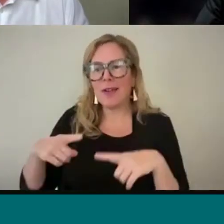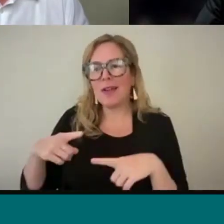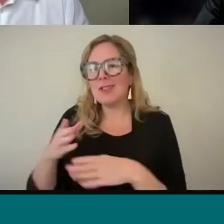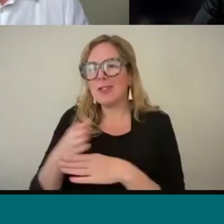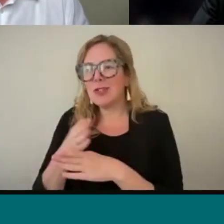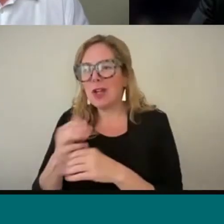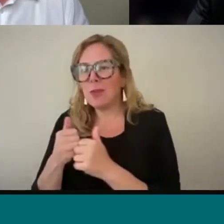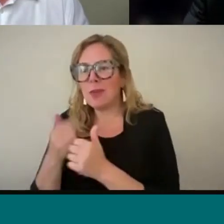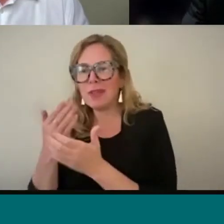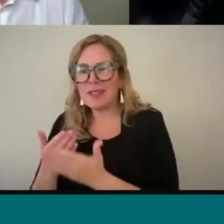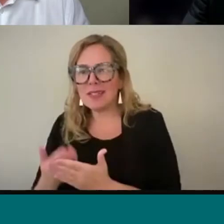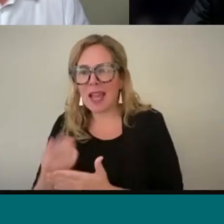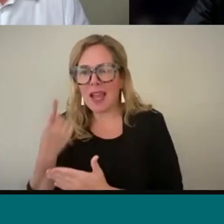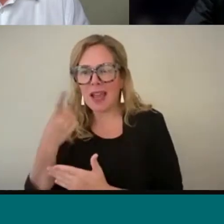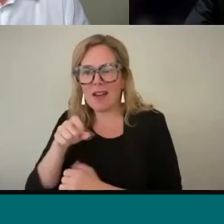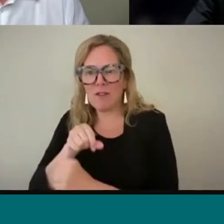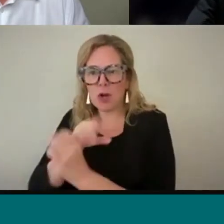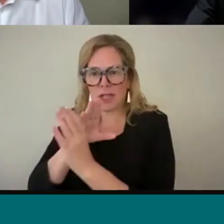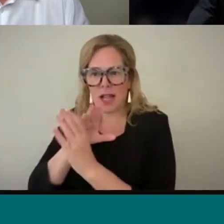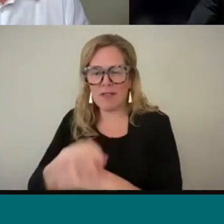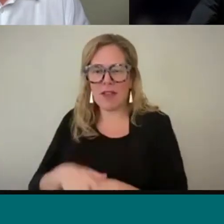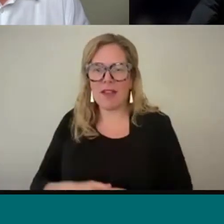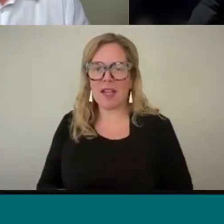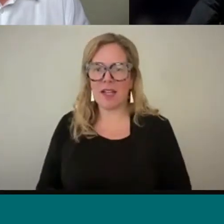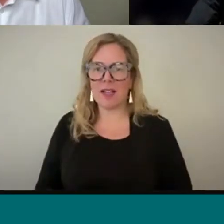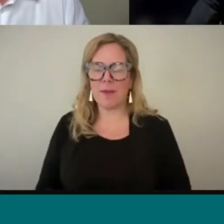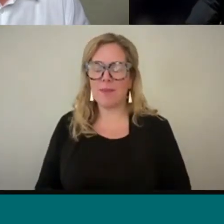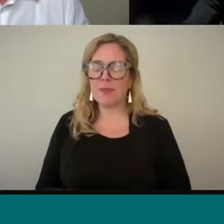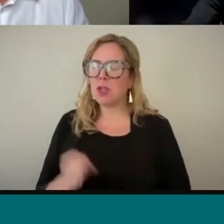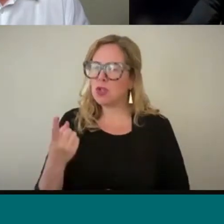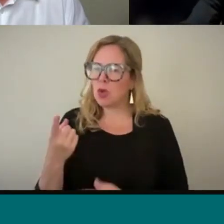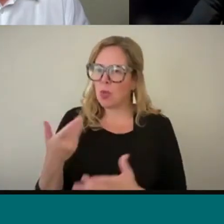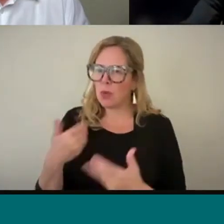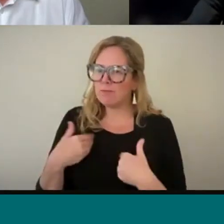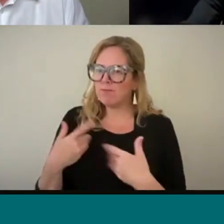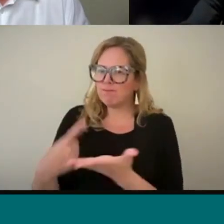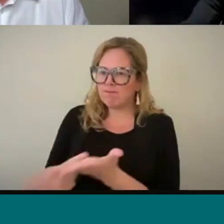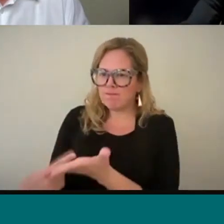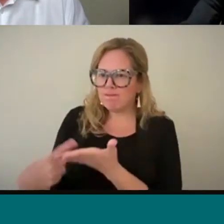that works with any developers who are developing on our platform and we make a number of APIs. Or